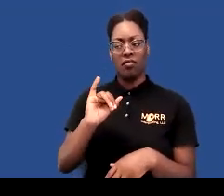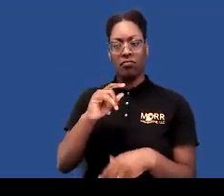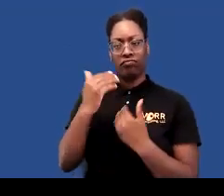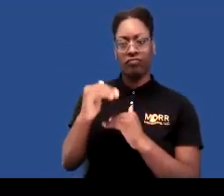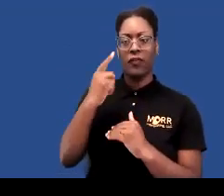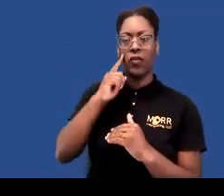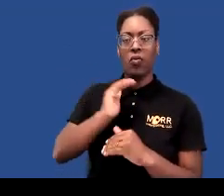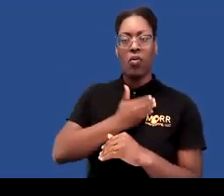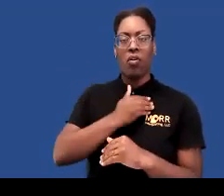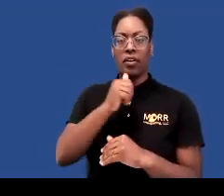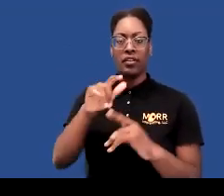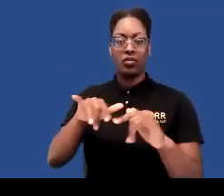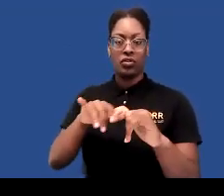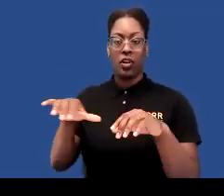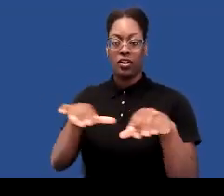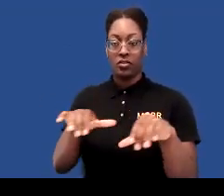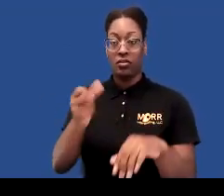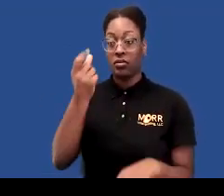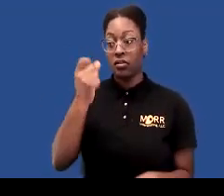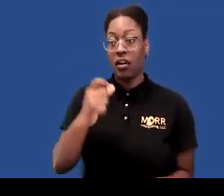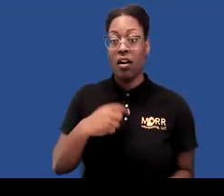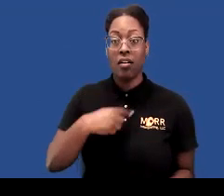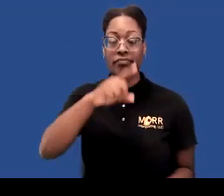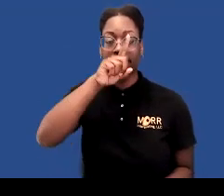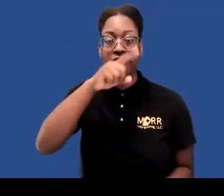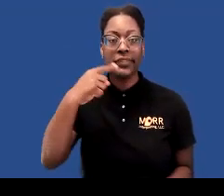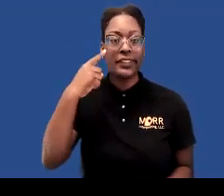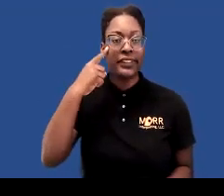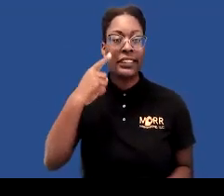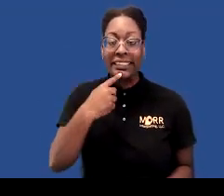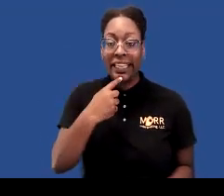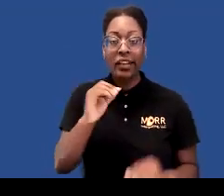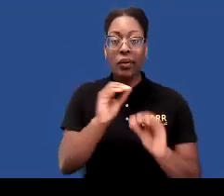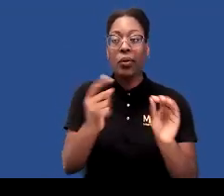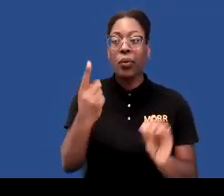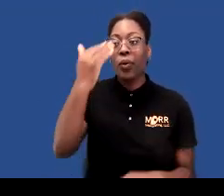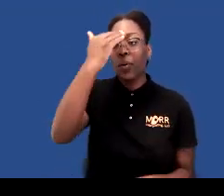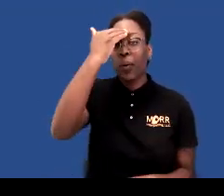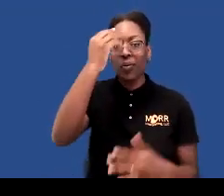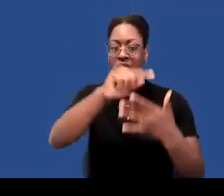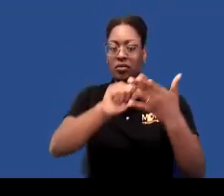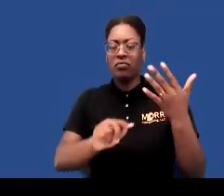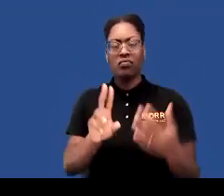Now, I'm not saying no one knows this. I'm sure each of us at our institutions have devised strategies and techniques for training consultants